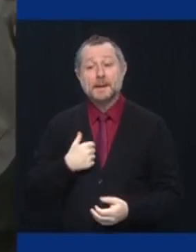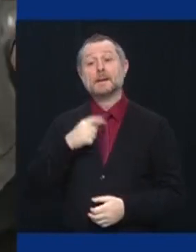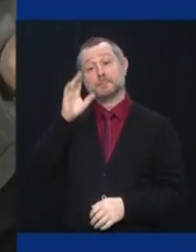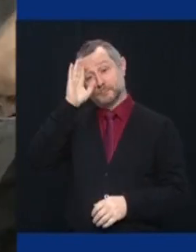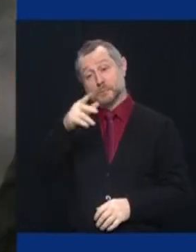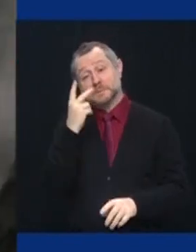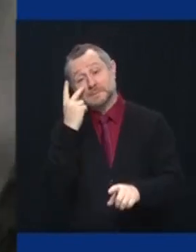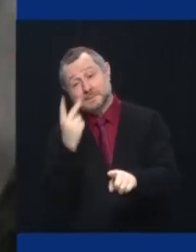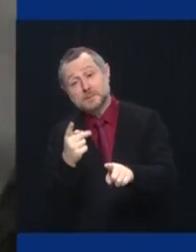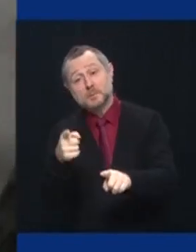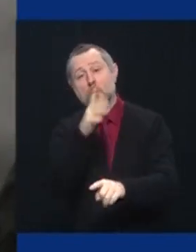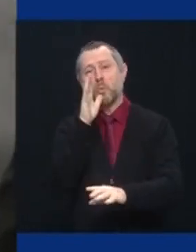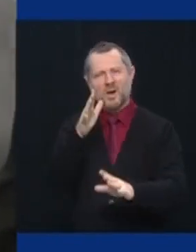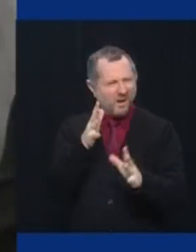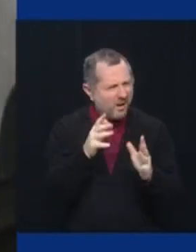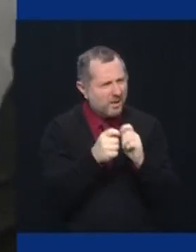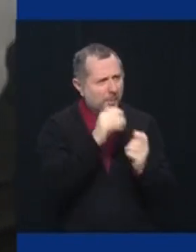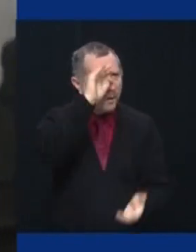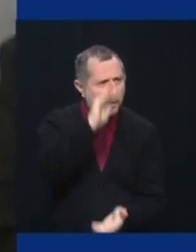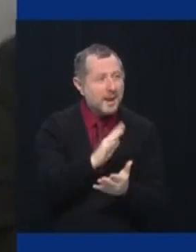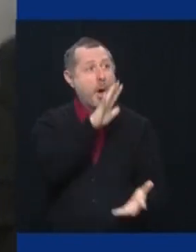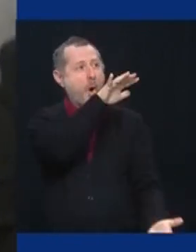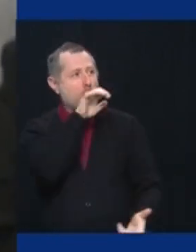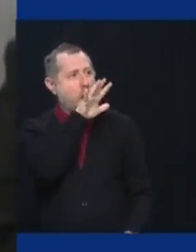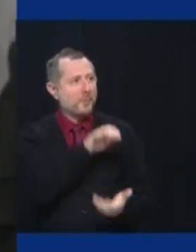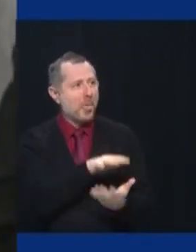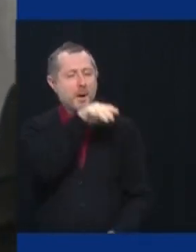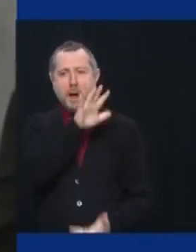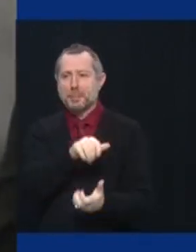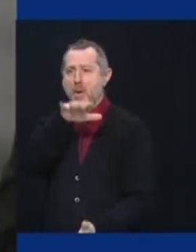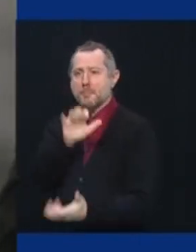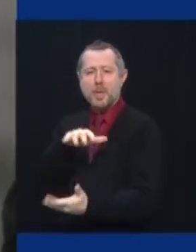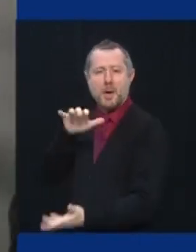THAT'S THE SIMPLE ANSWER. AND YOU ARE GOING TO SEE THIS EBB AND FLOW IN THE SUPPLY FROM